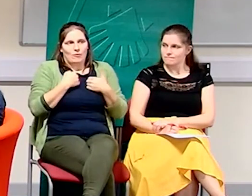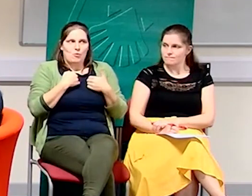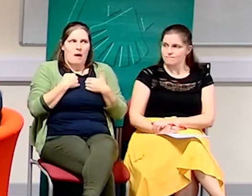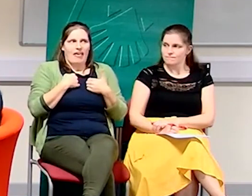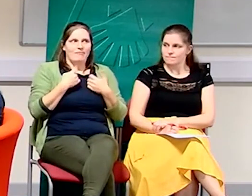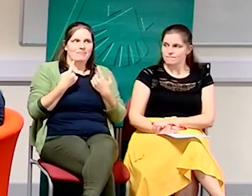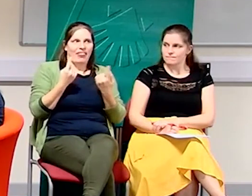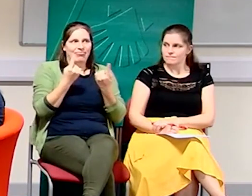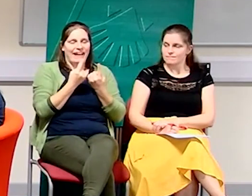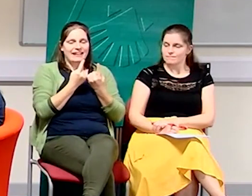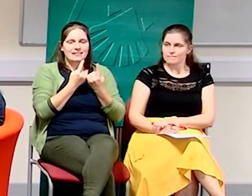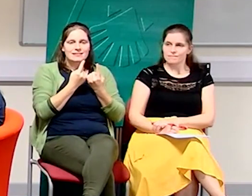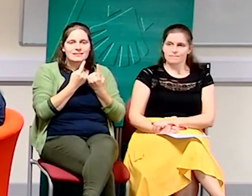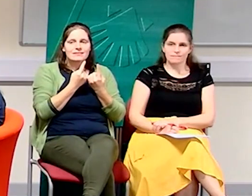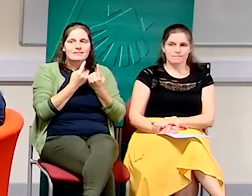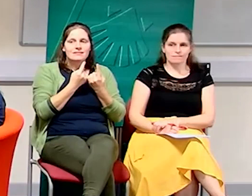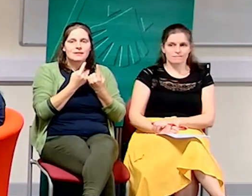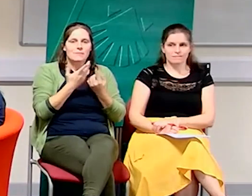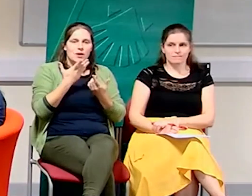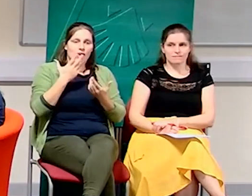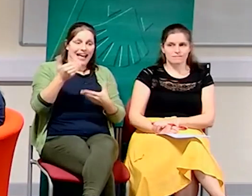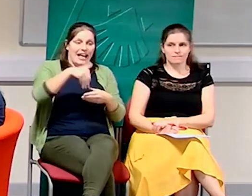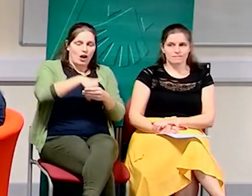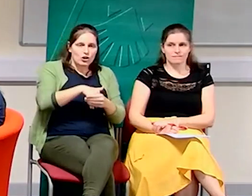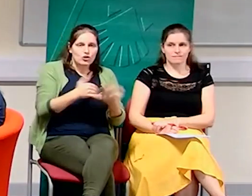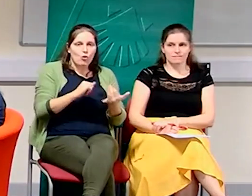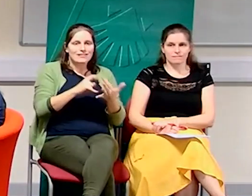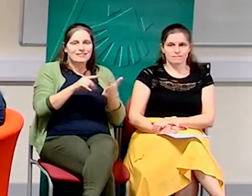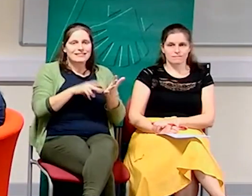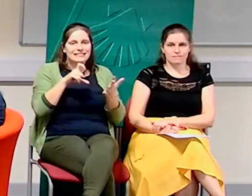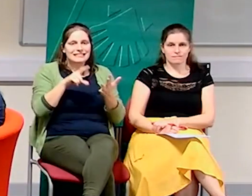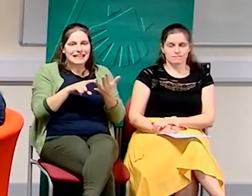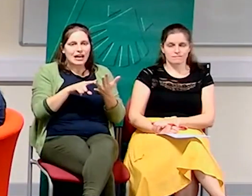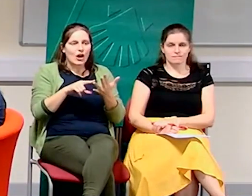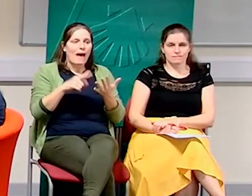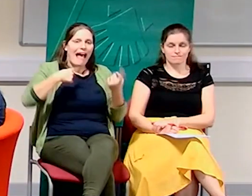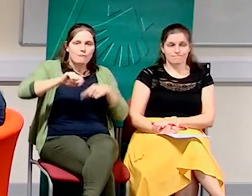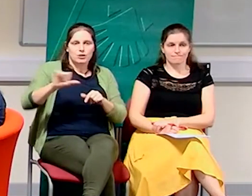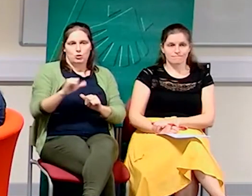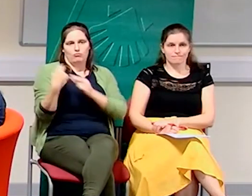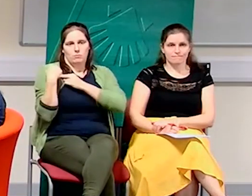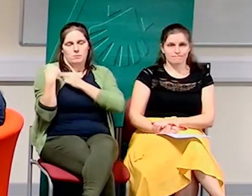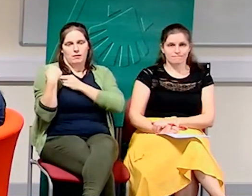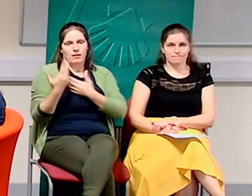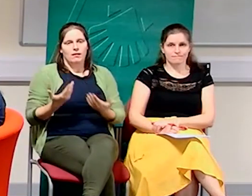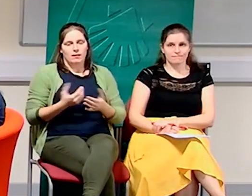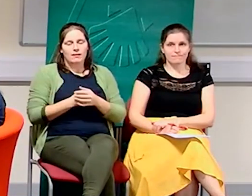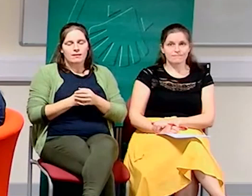the levels is to make inclusion or SEND provision everybody's business really and so if we all as